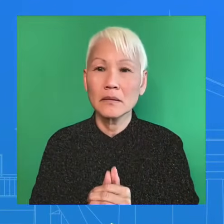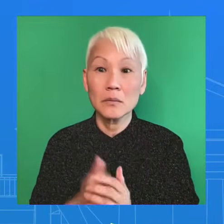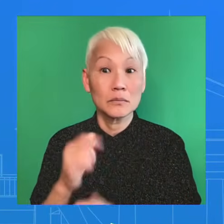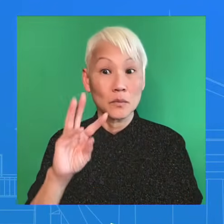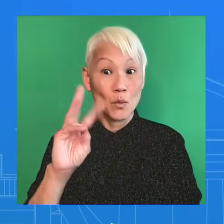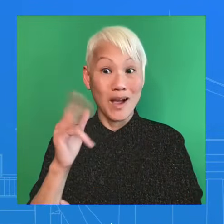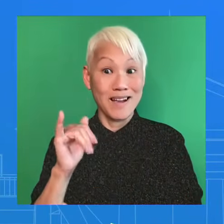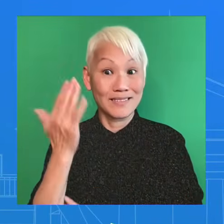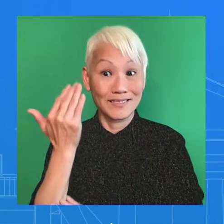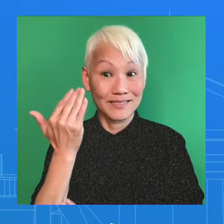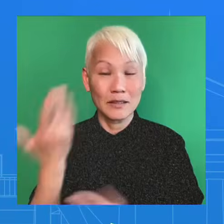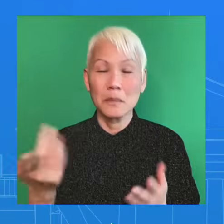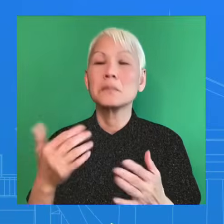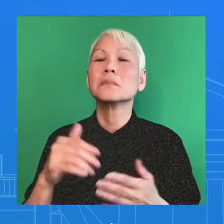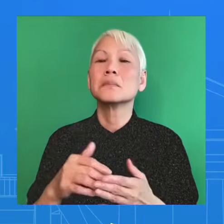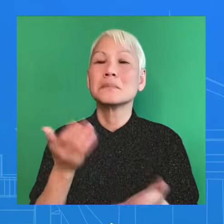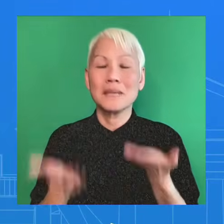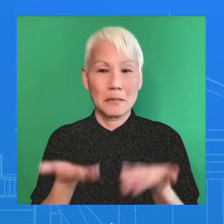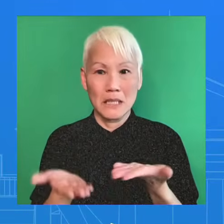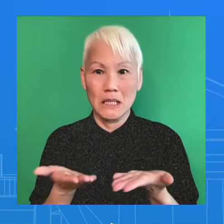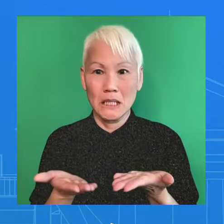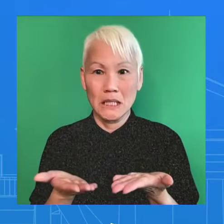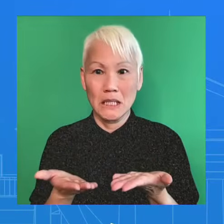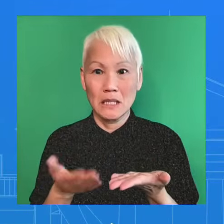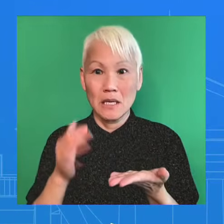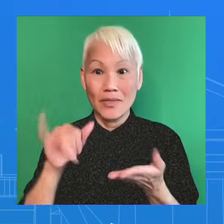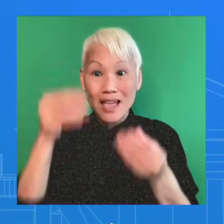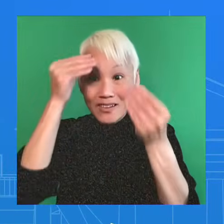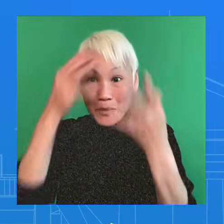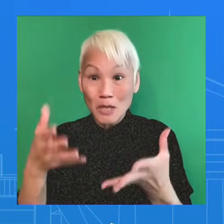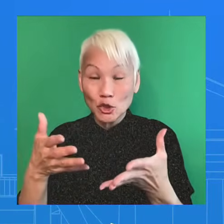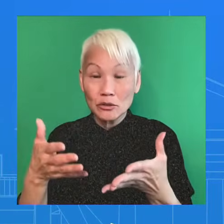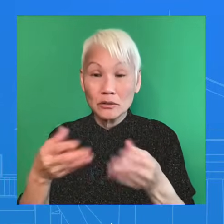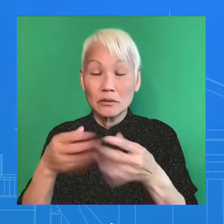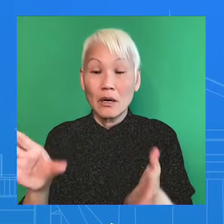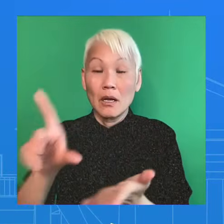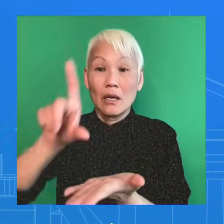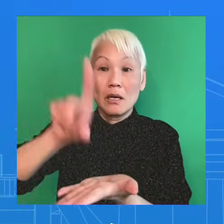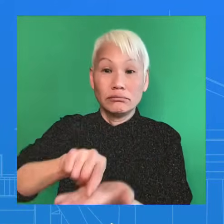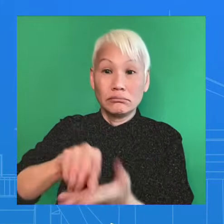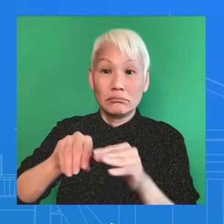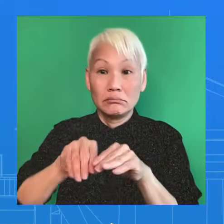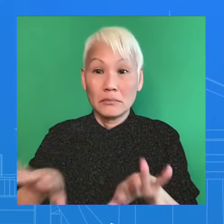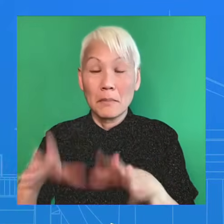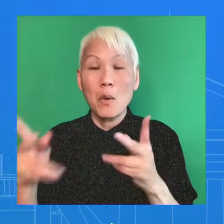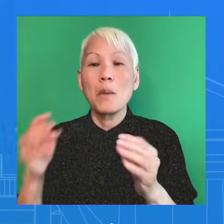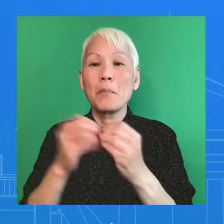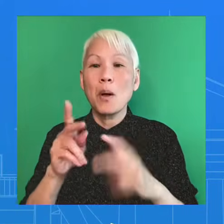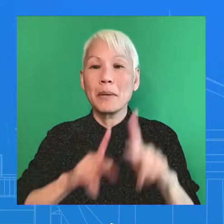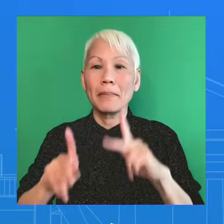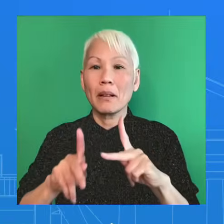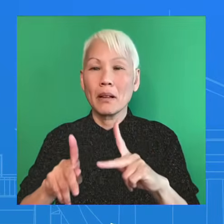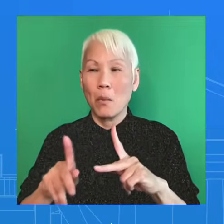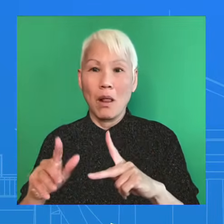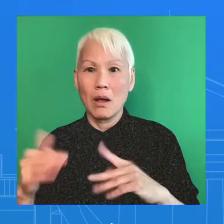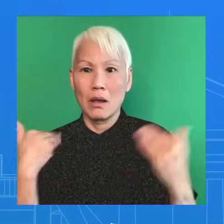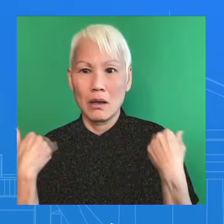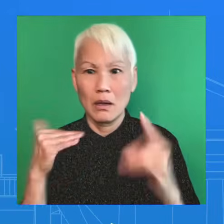Now, you previously said that the U.S. government wants any former Afghan servicemen who served alongside U.S.